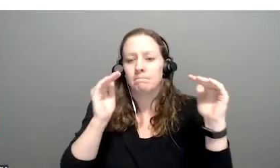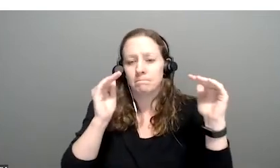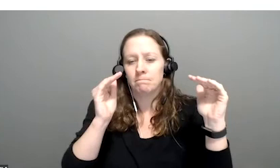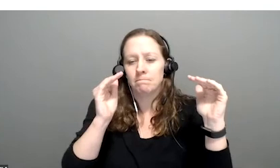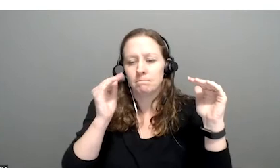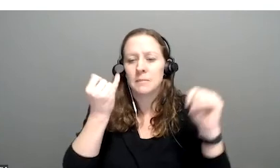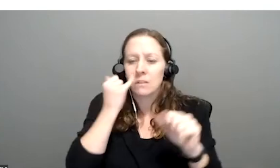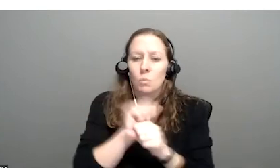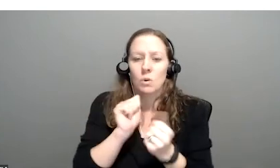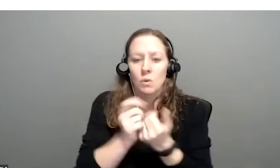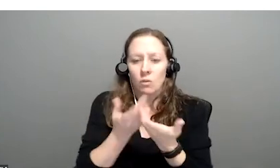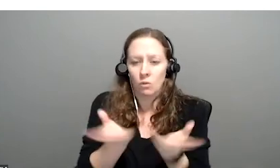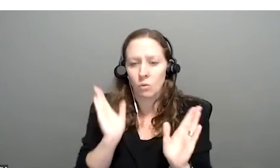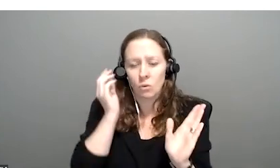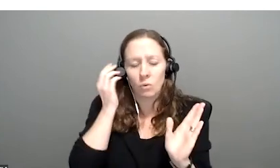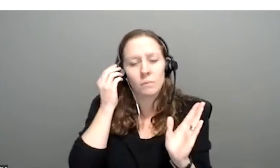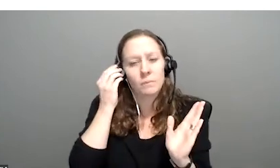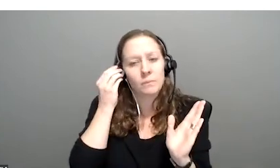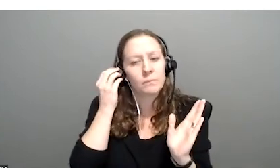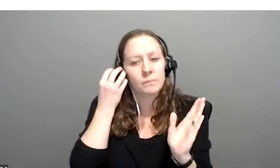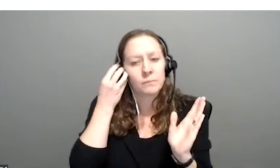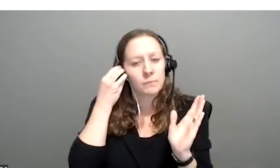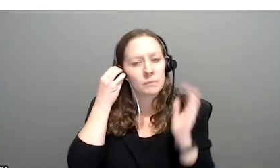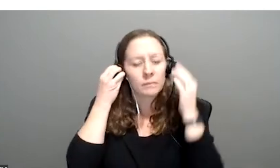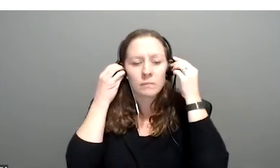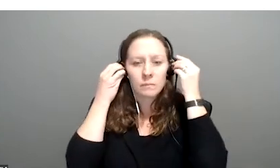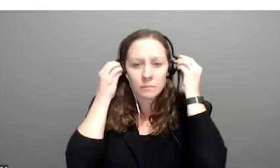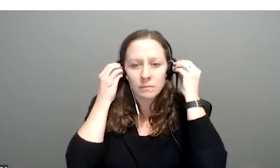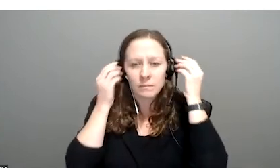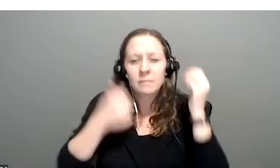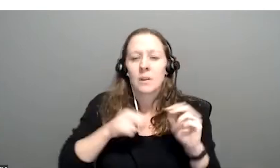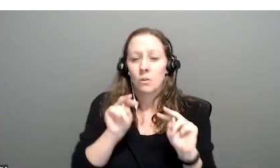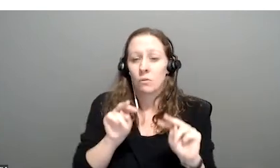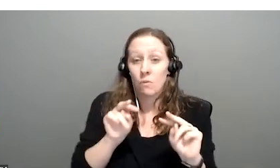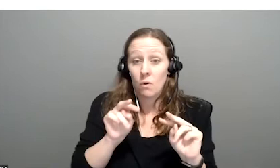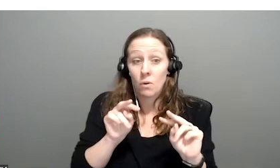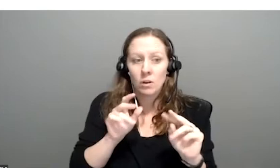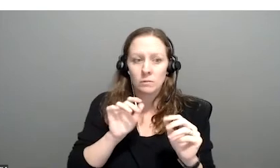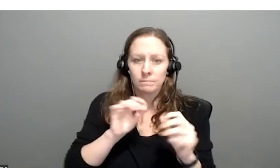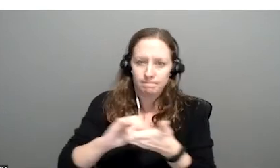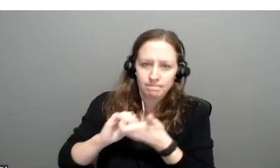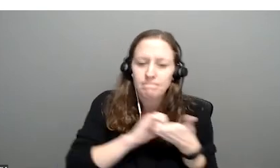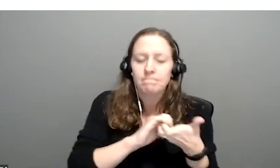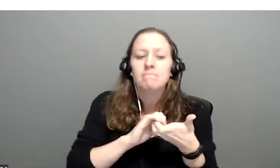with you to enhance our GBA+. At this point, I will pass it on to my colleague Renata to discuss